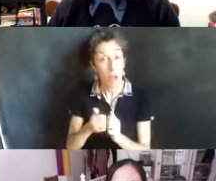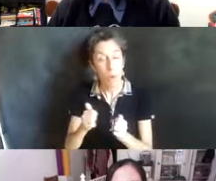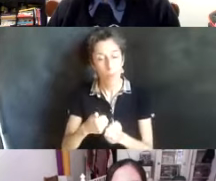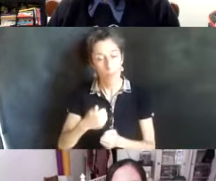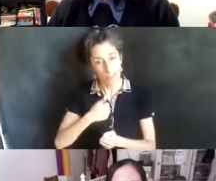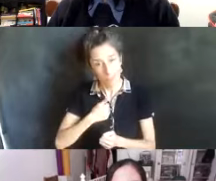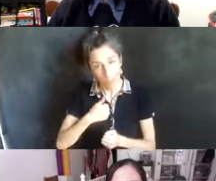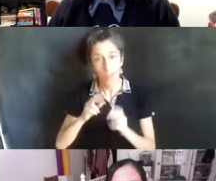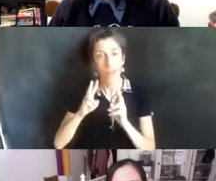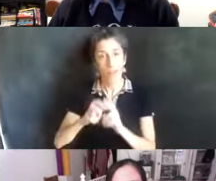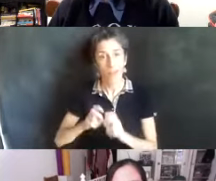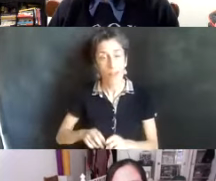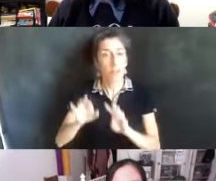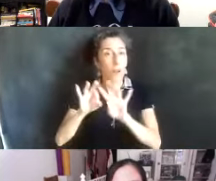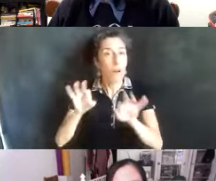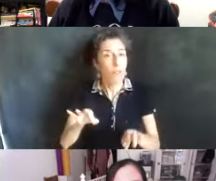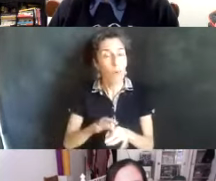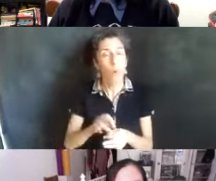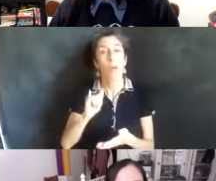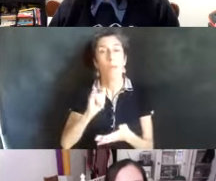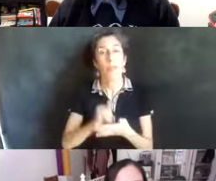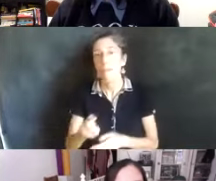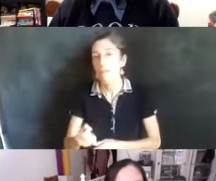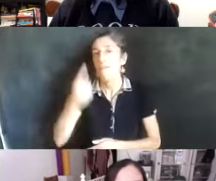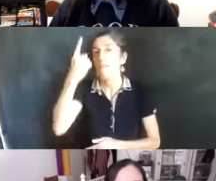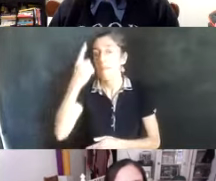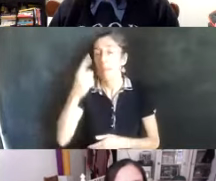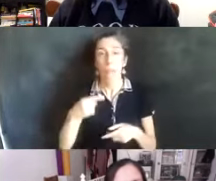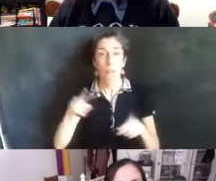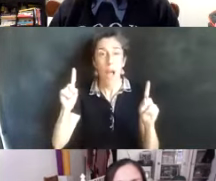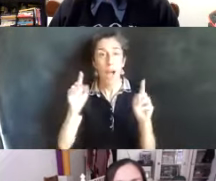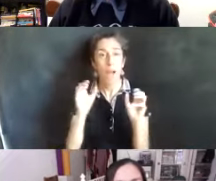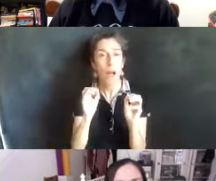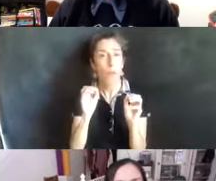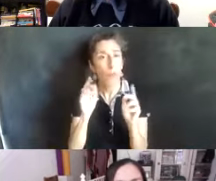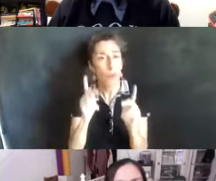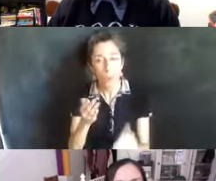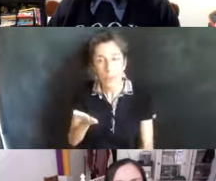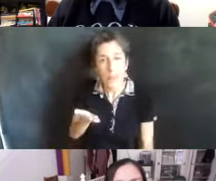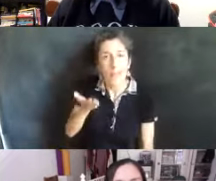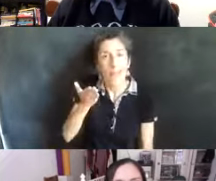them an opportunity to communicate, reflect, and be honest about how we are feeling, what we think we